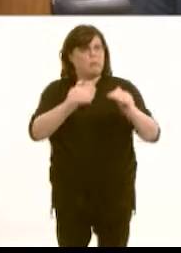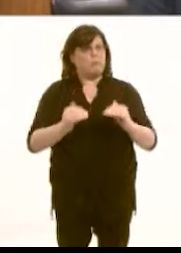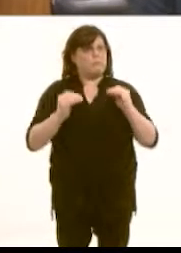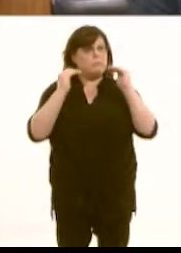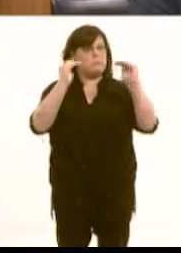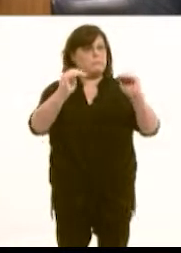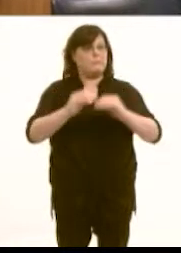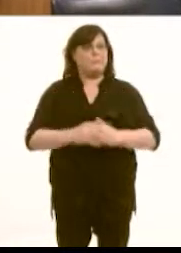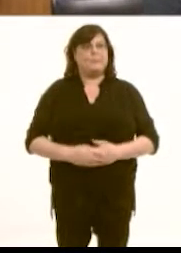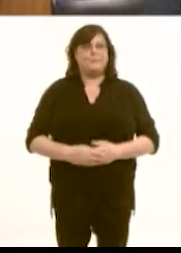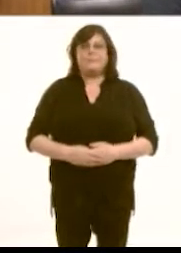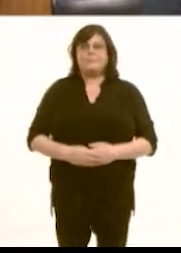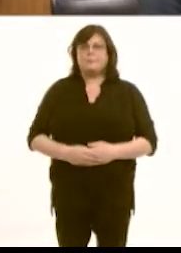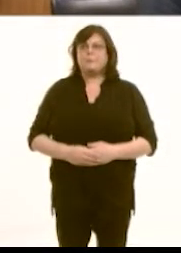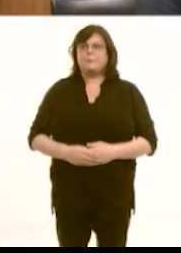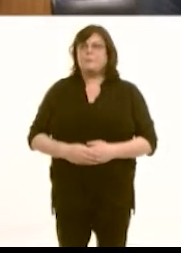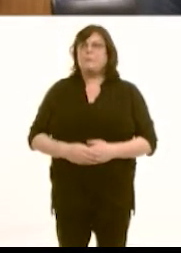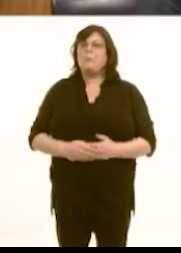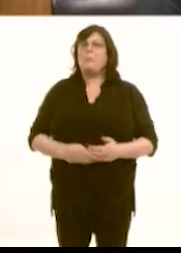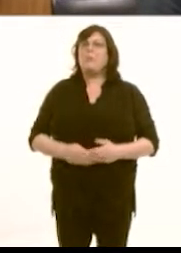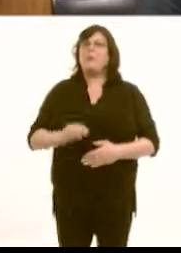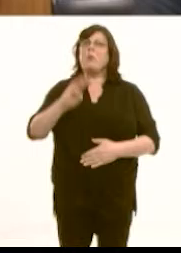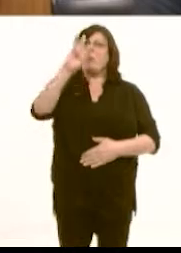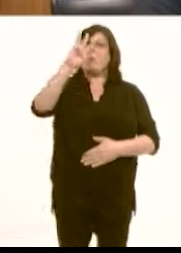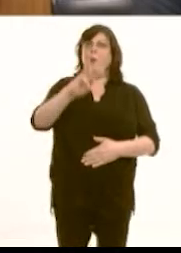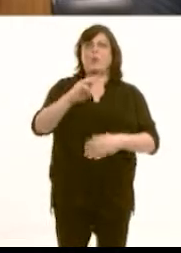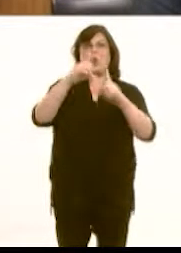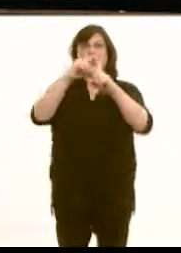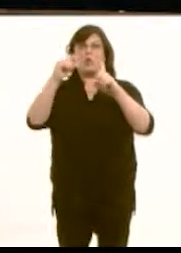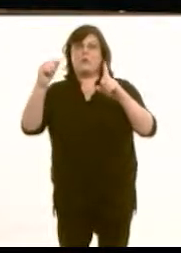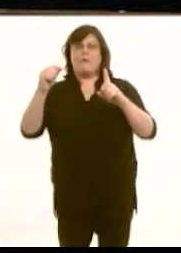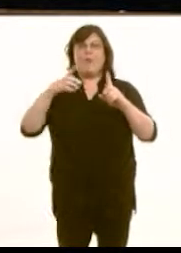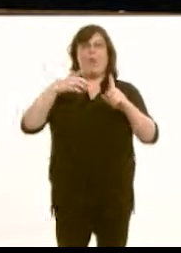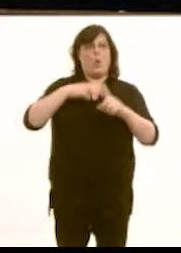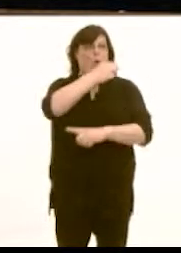Lynne Neagle: First Minister, the Welsh Conservativesí proposal for scores on the doors to rank Welsh